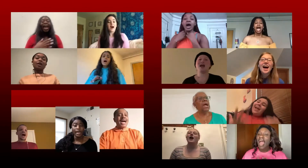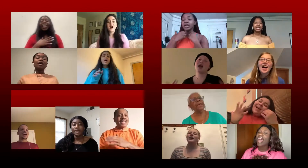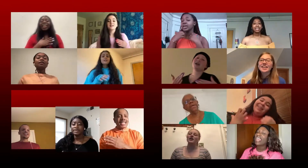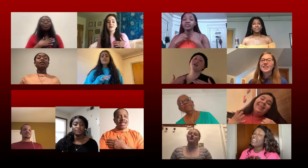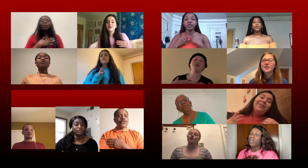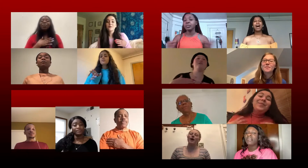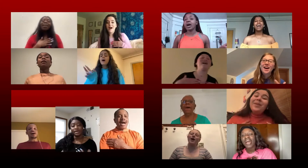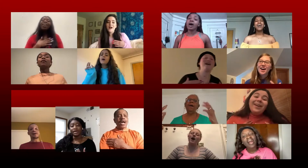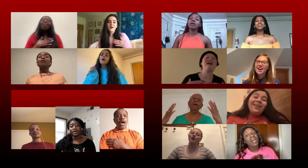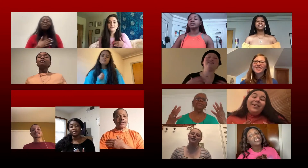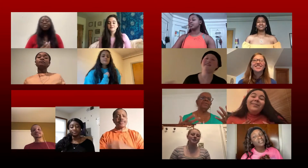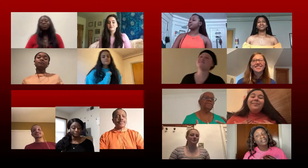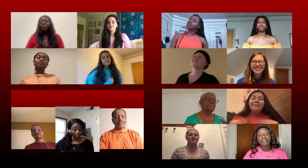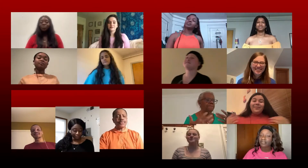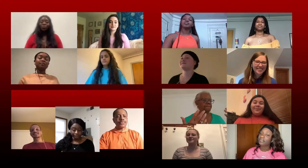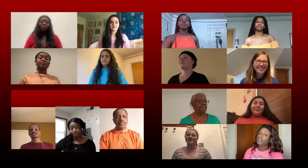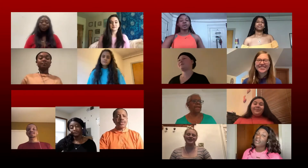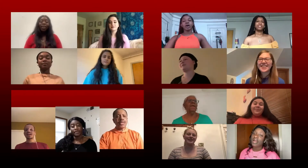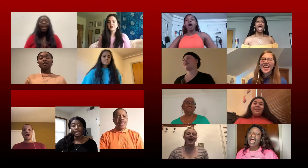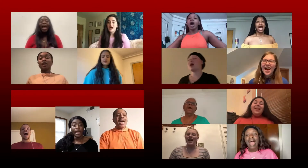I give You my heart